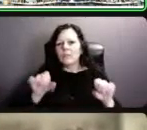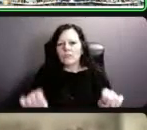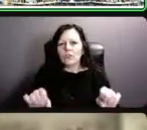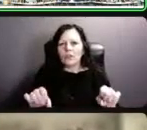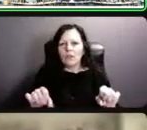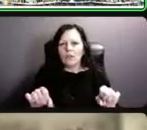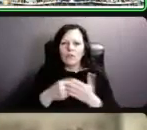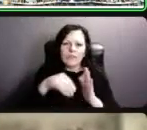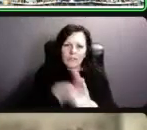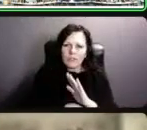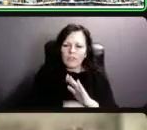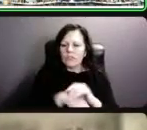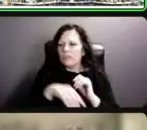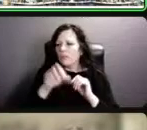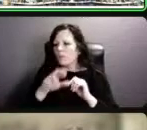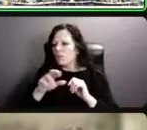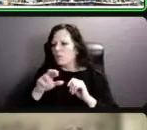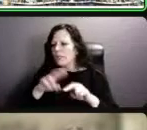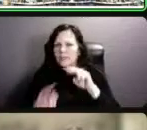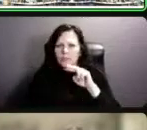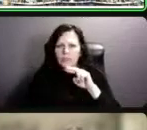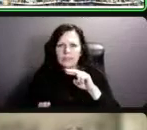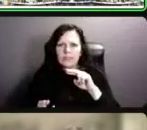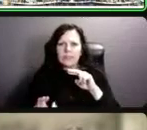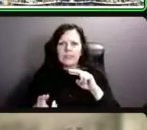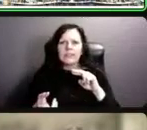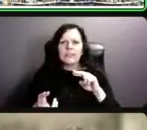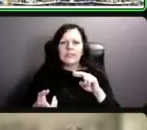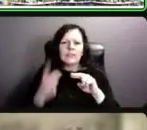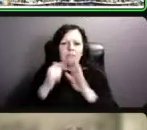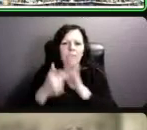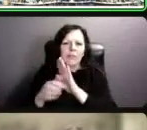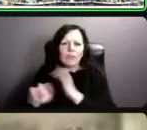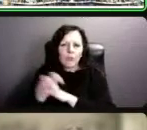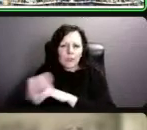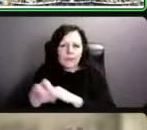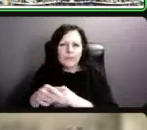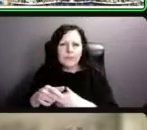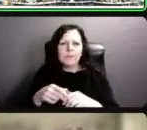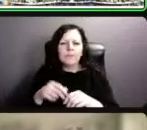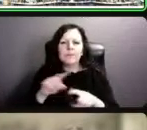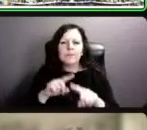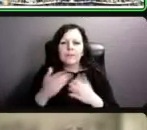DIVERSIFY.